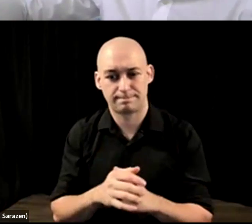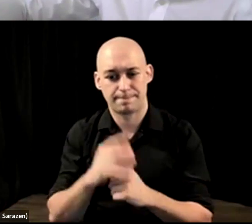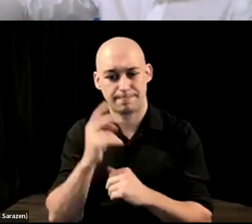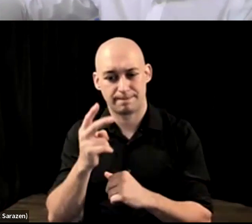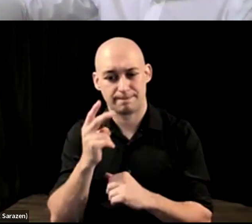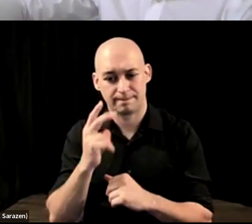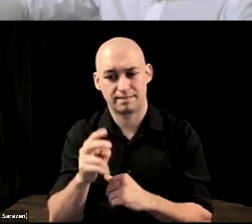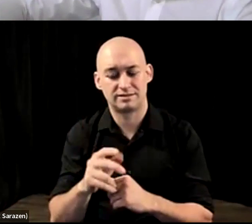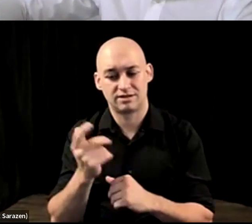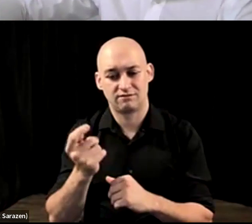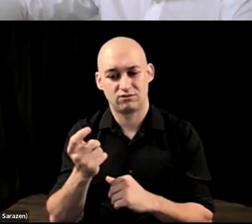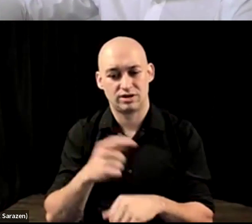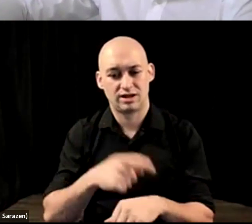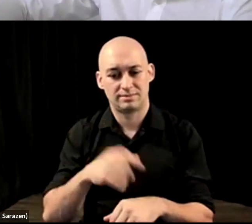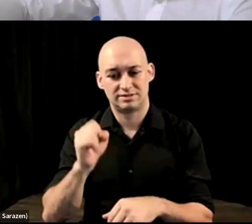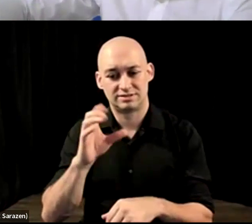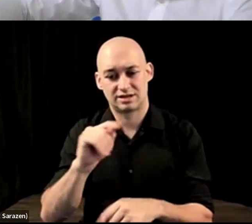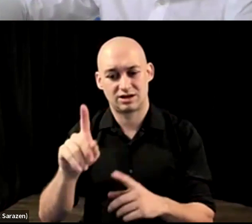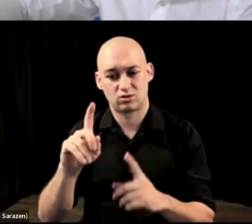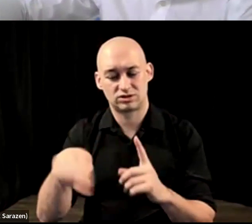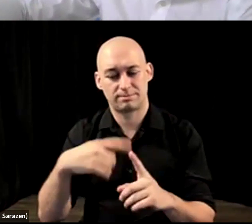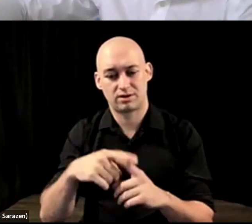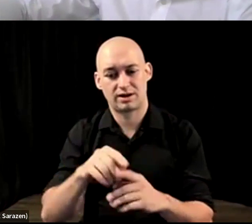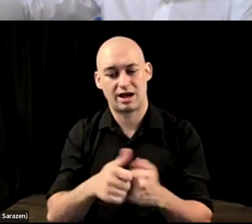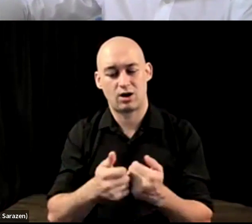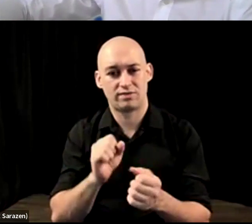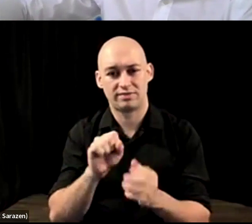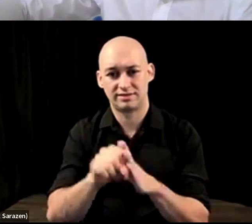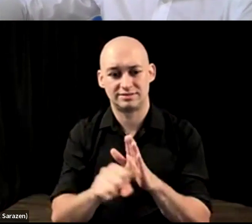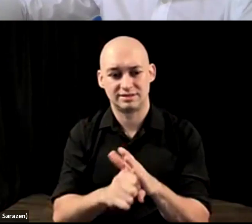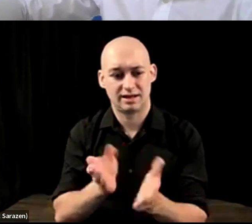of times, Scott, a question on how the state budget affects the state digital equity capacity.